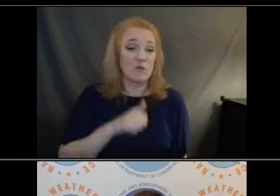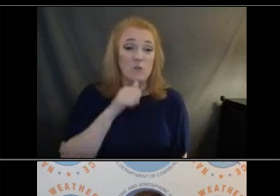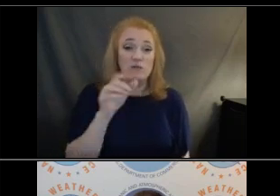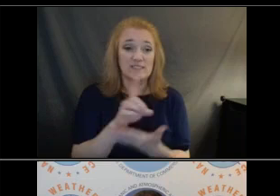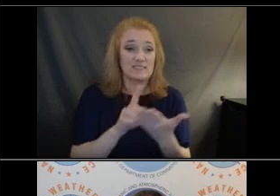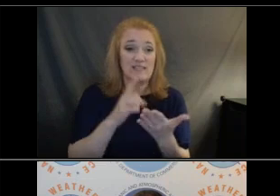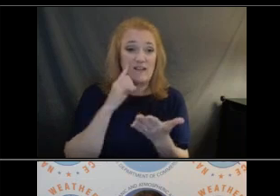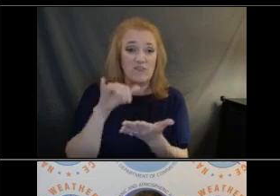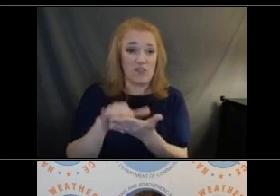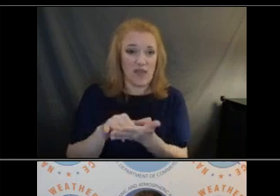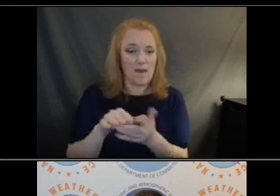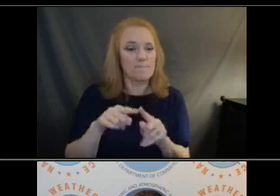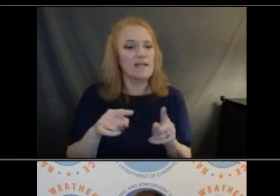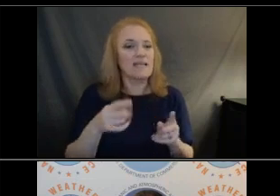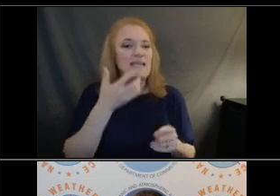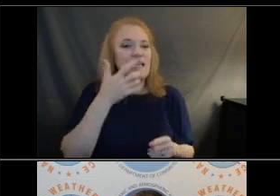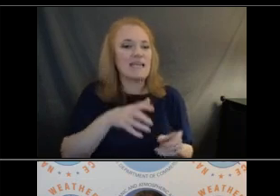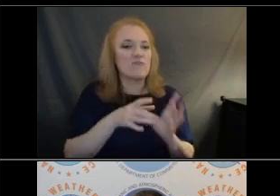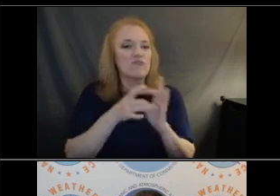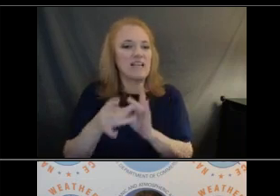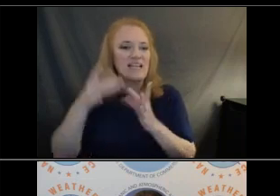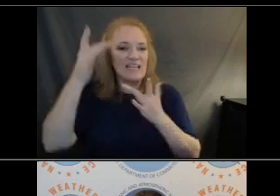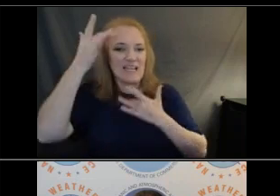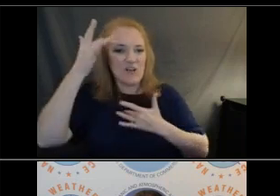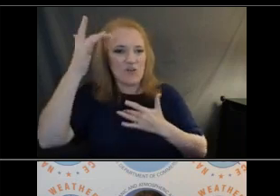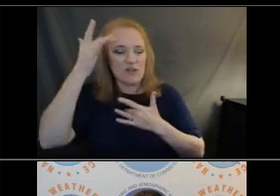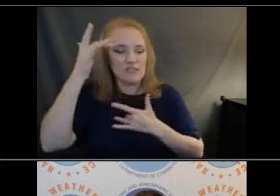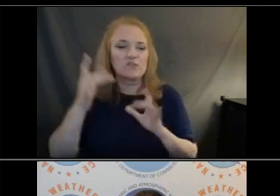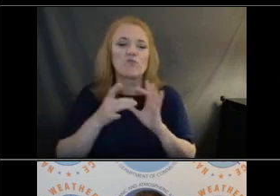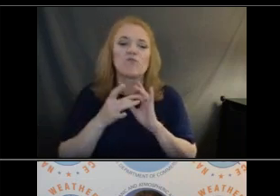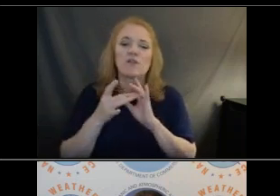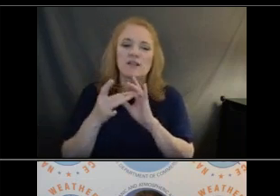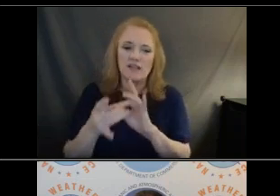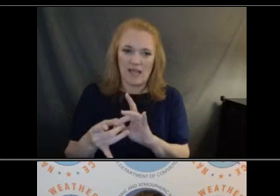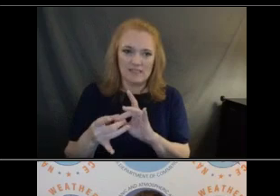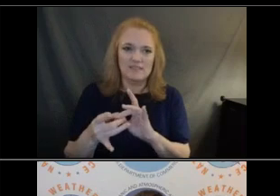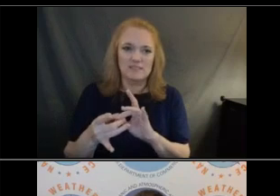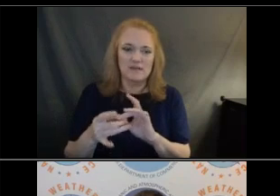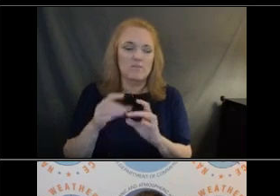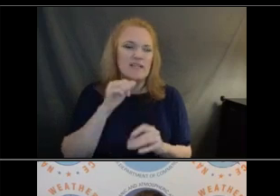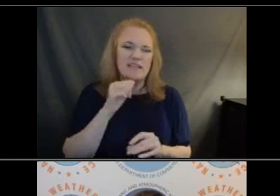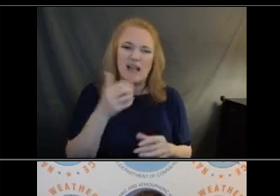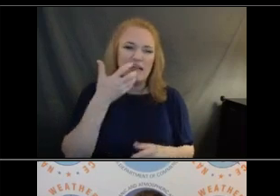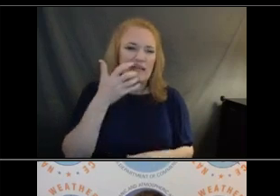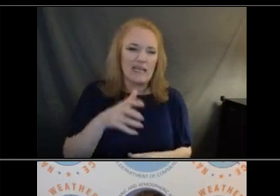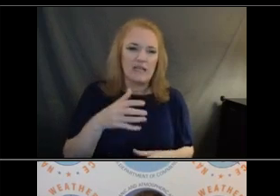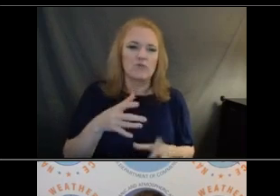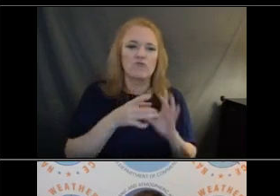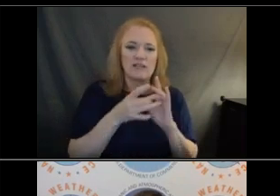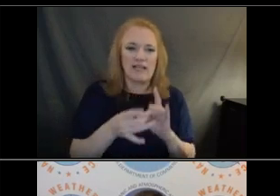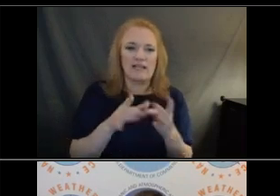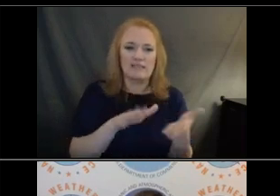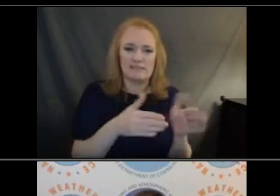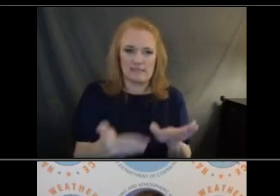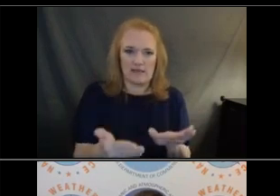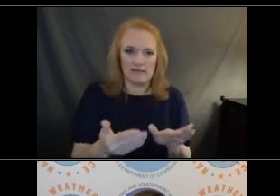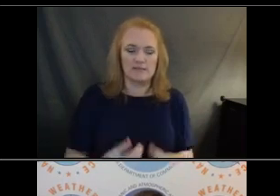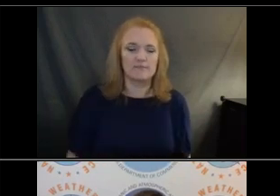which was heat-related illnesses not specifically heat-related fatalities.